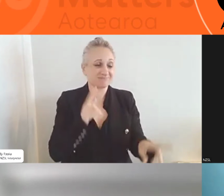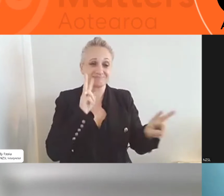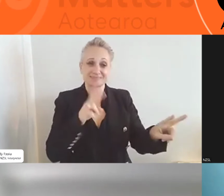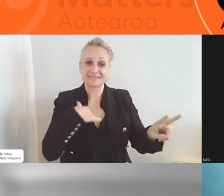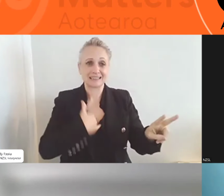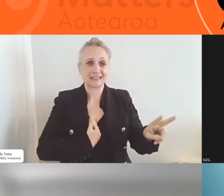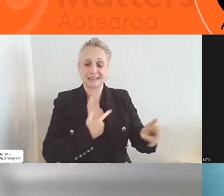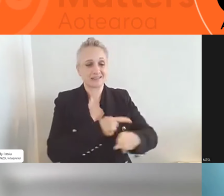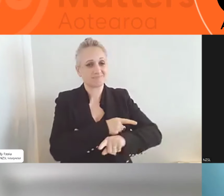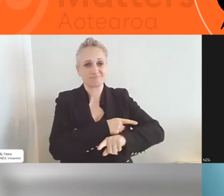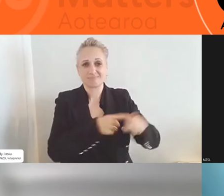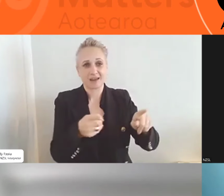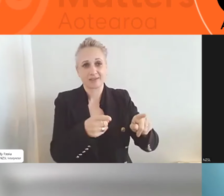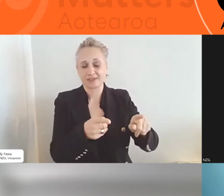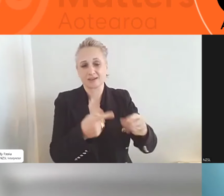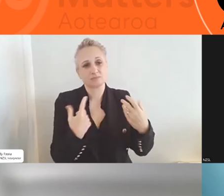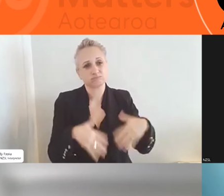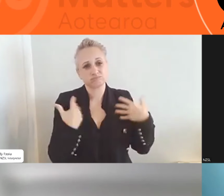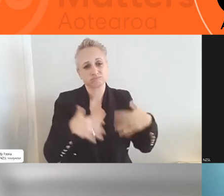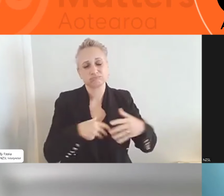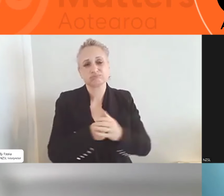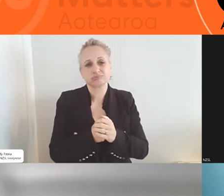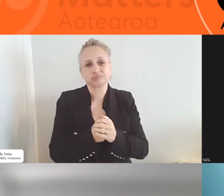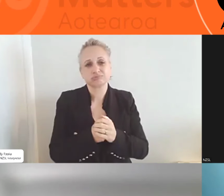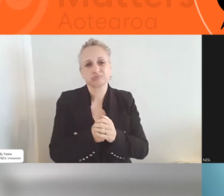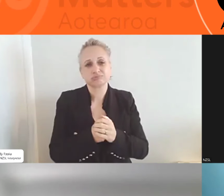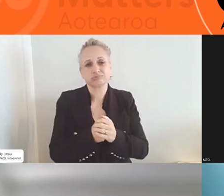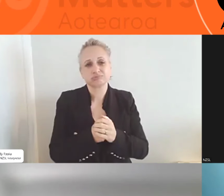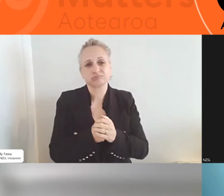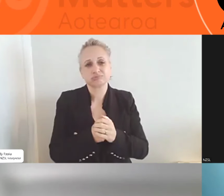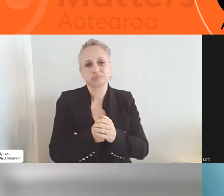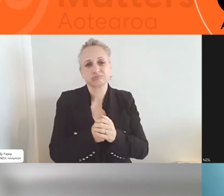And I guess particularly for myself working on mainly housing, housing